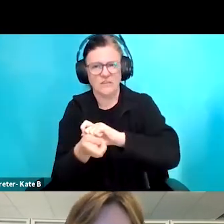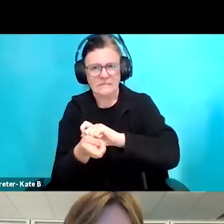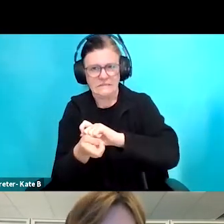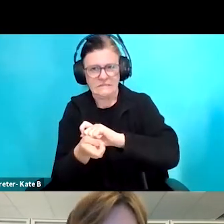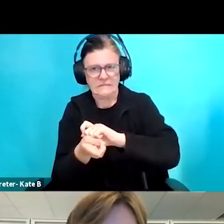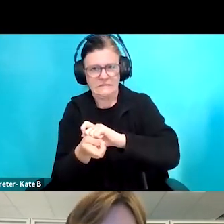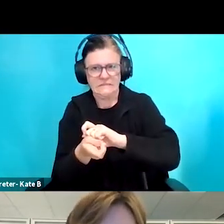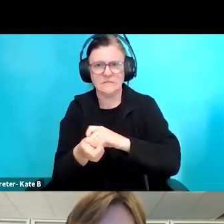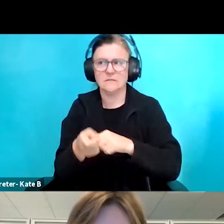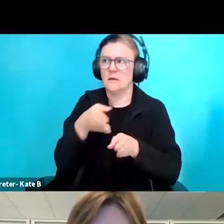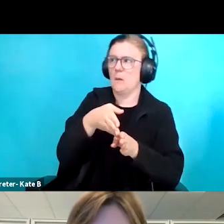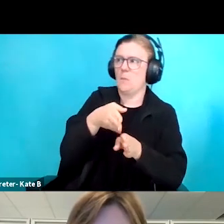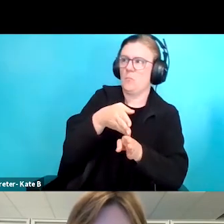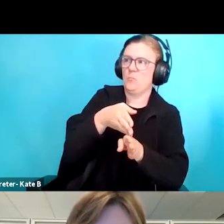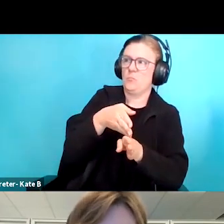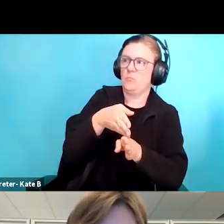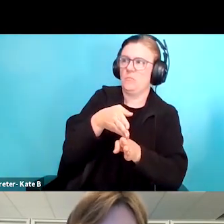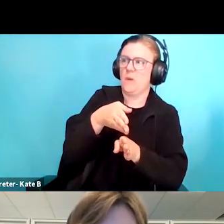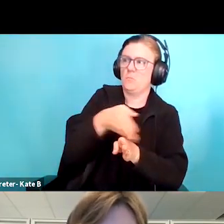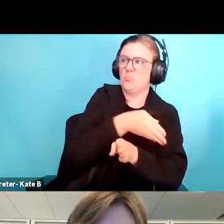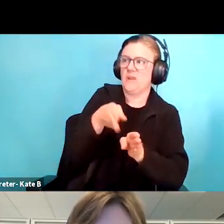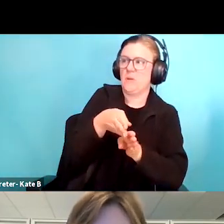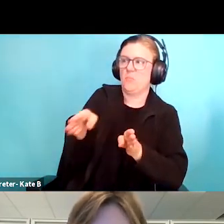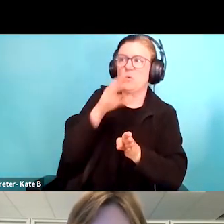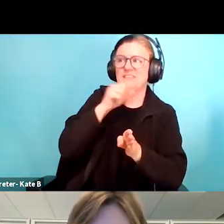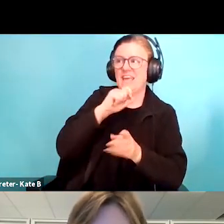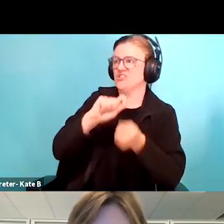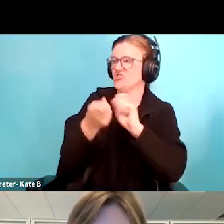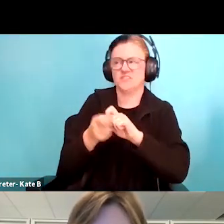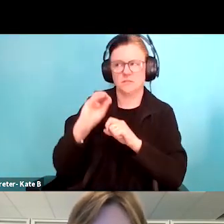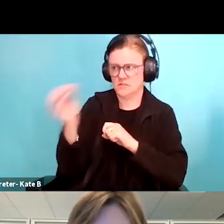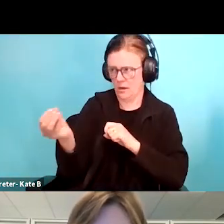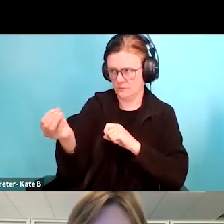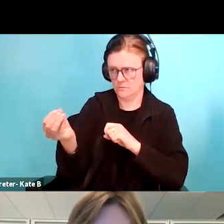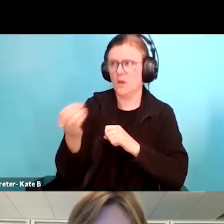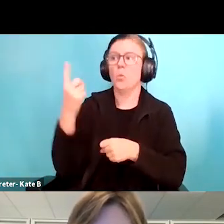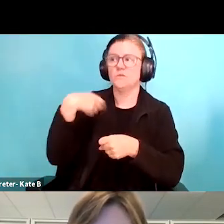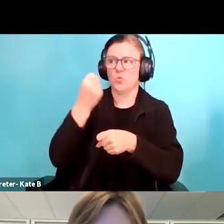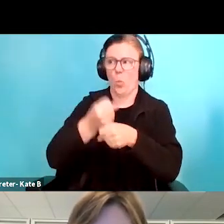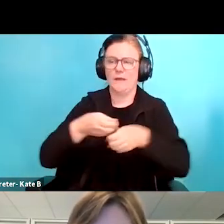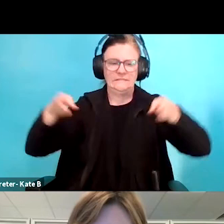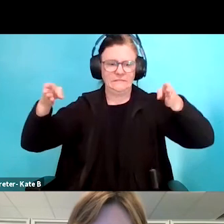Pre-post was not age adjusted. It was a one-year snapshot of the same people.